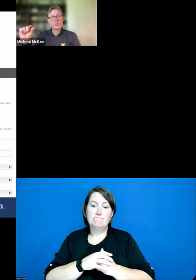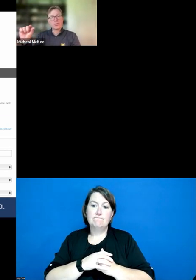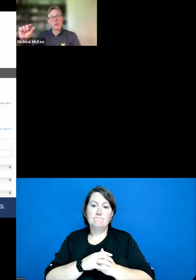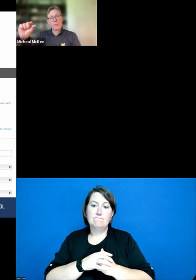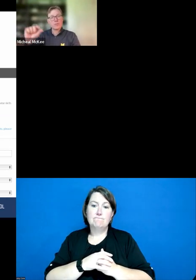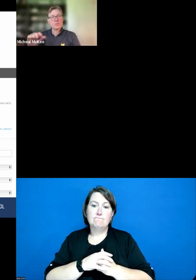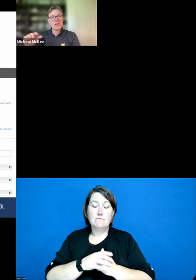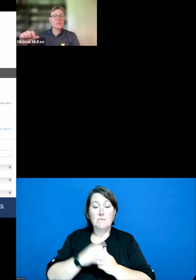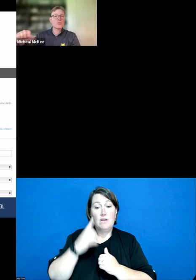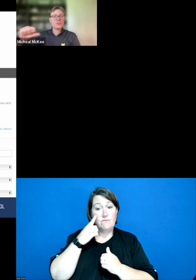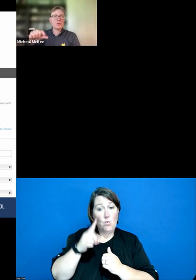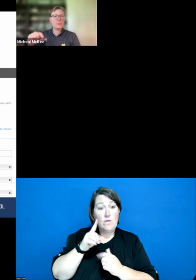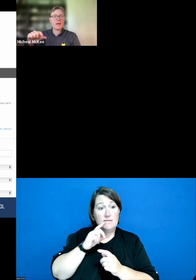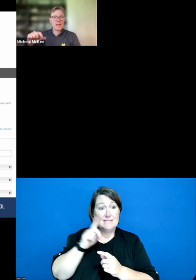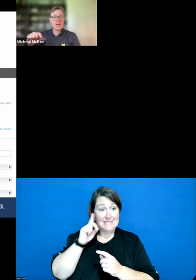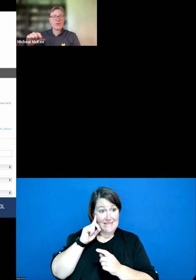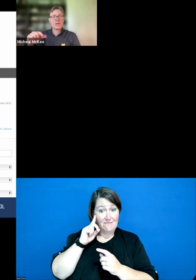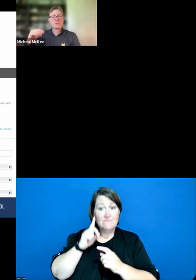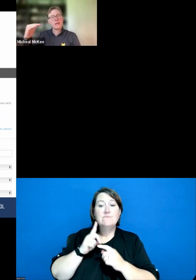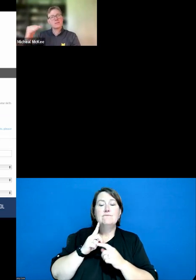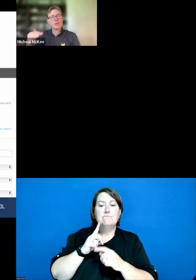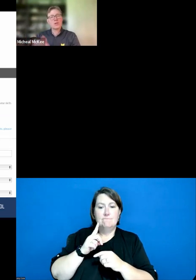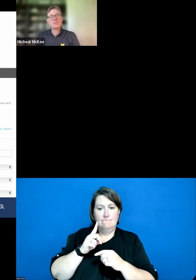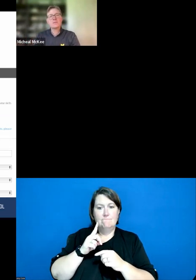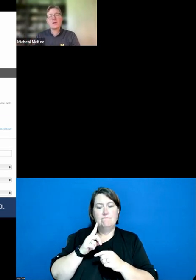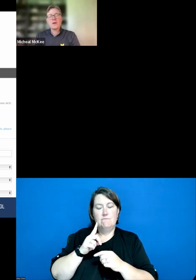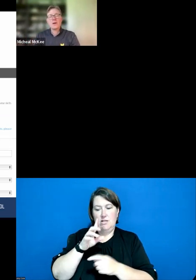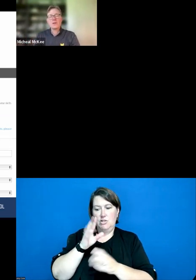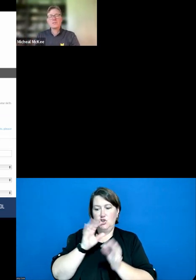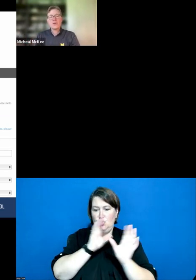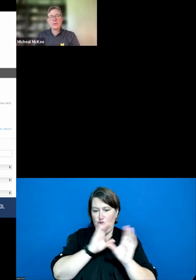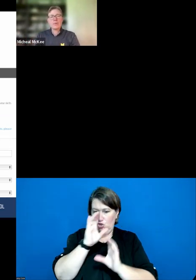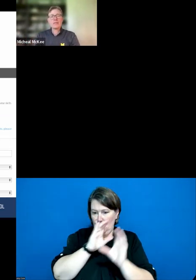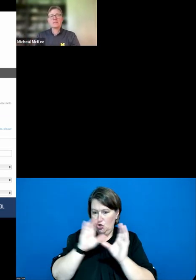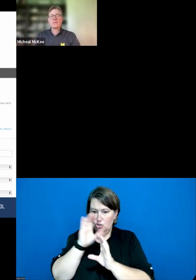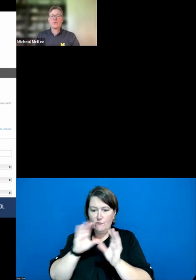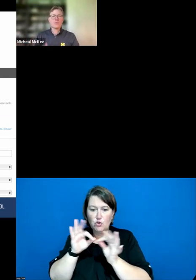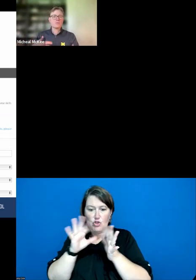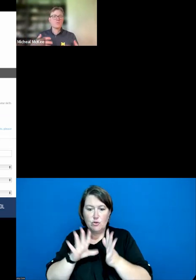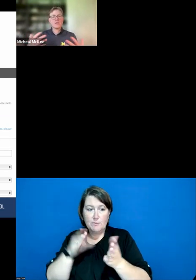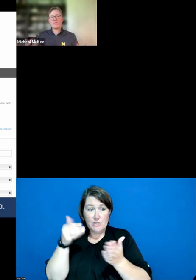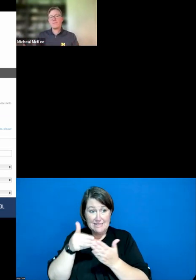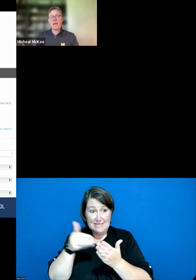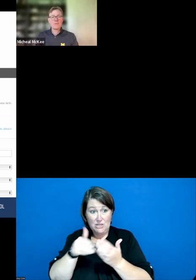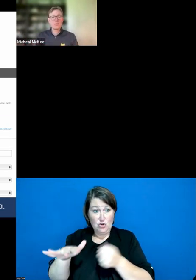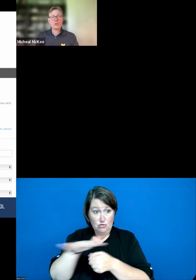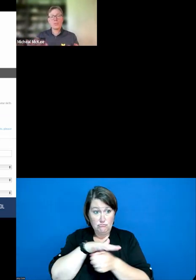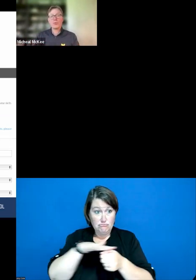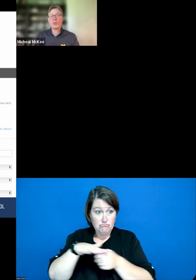for interpreters in your nearby area. So that's a good starting place. If you're looking to have an interpreter in